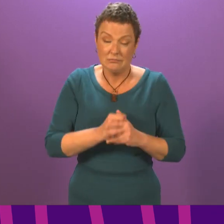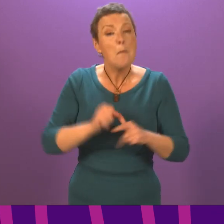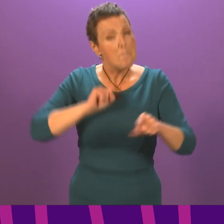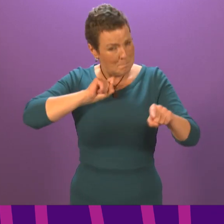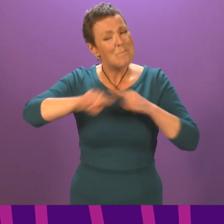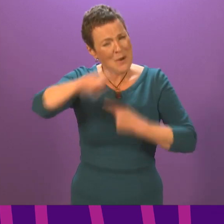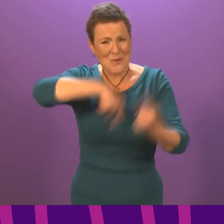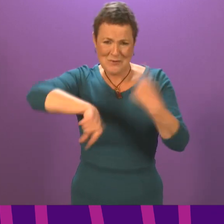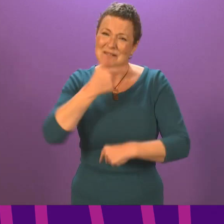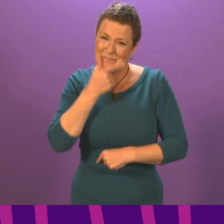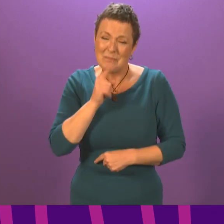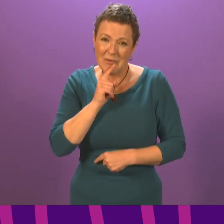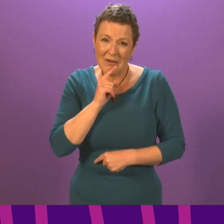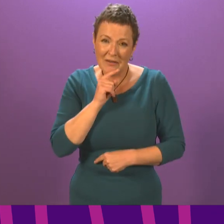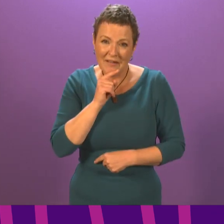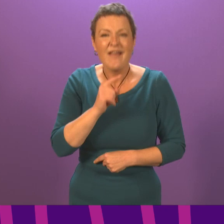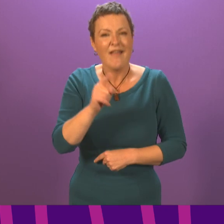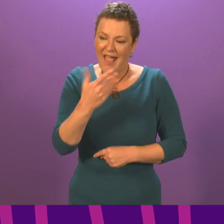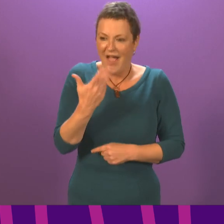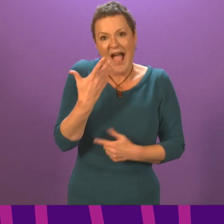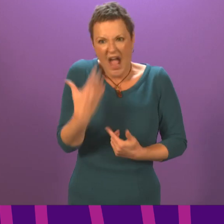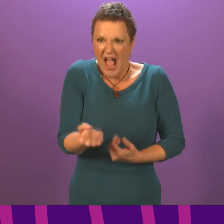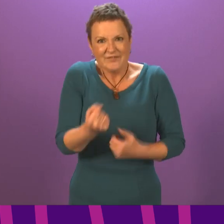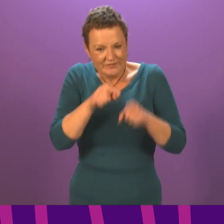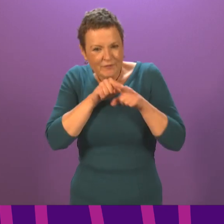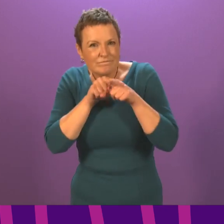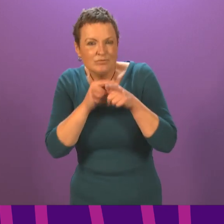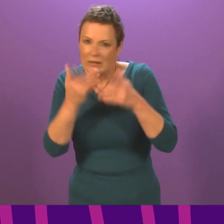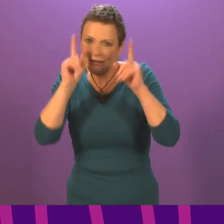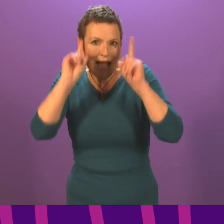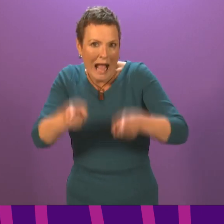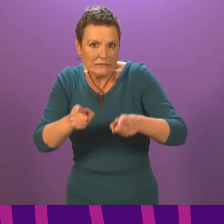majority of us, with some exceptions for island communities, should not meet in other people’s